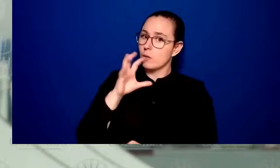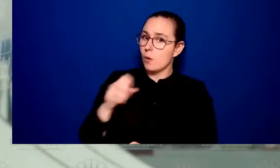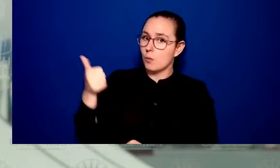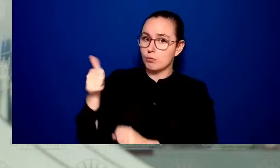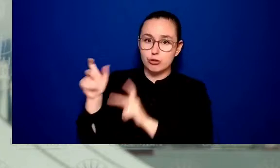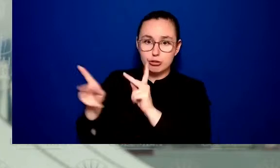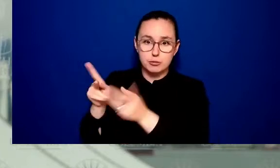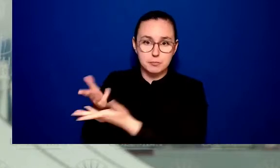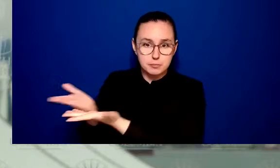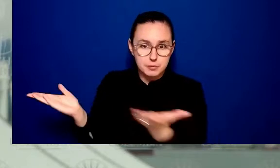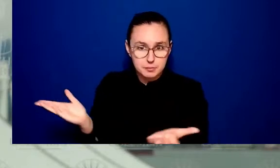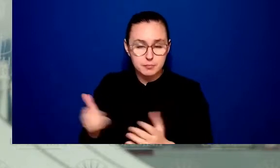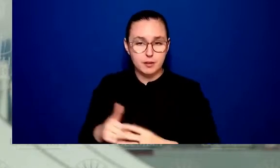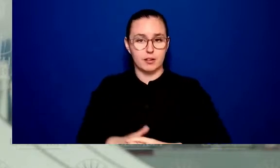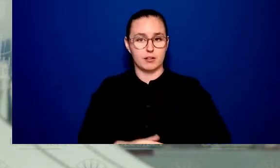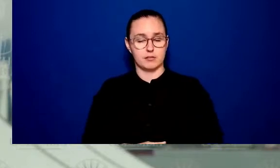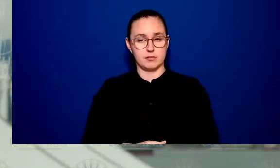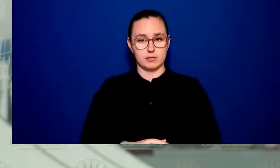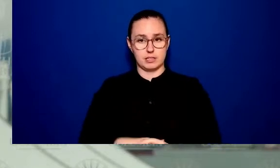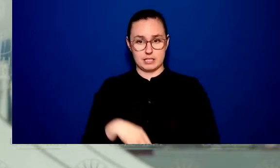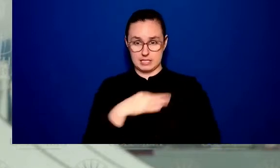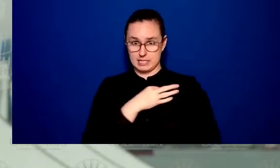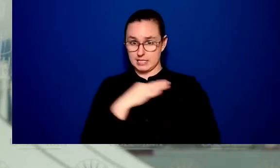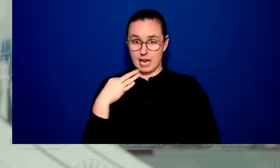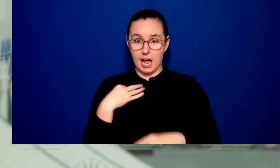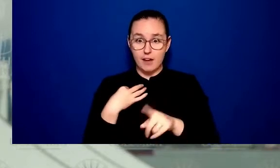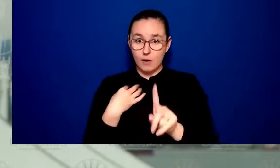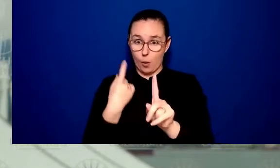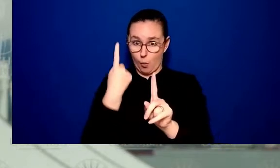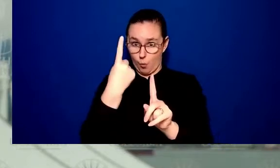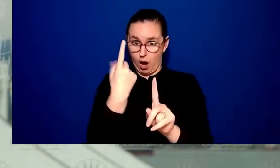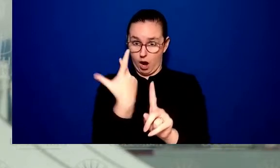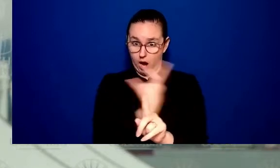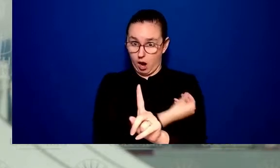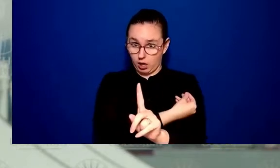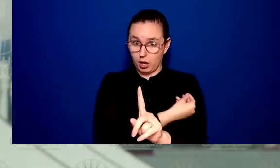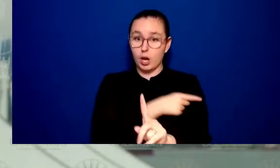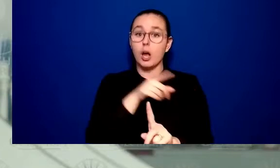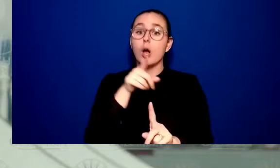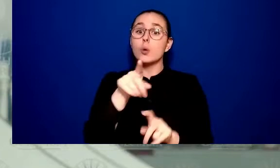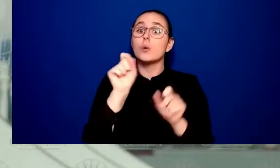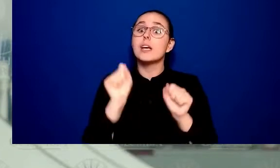dose can in certain circumstances work pending full vaccination as long as they get their second dose within 35